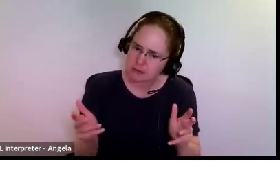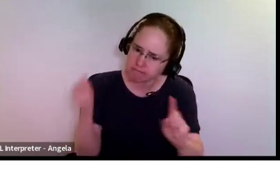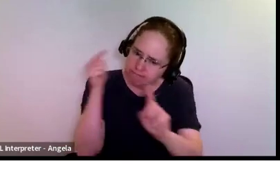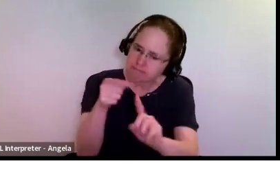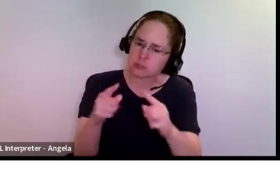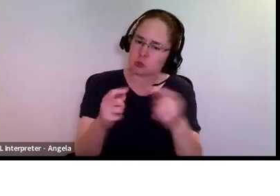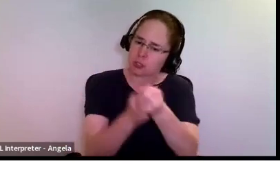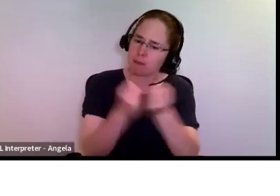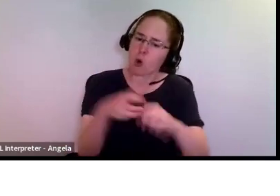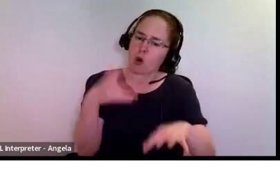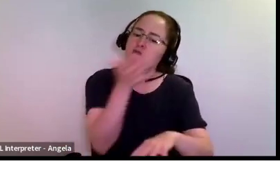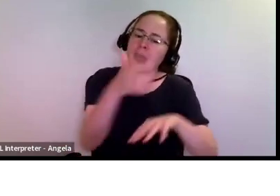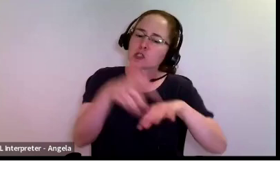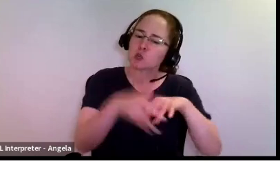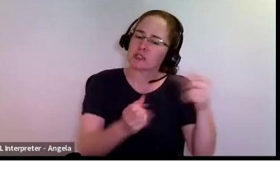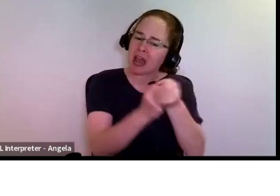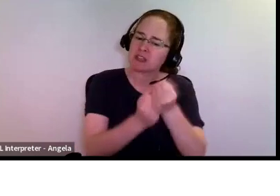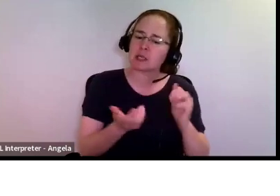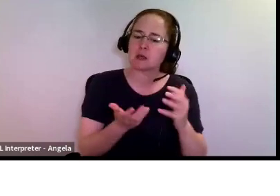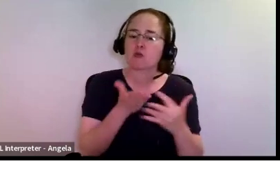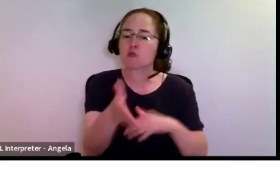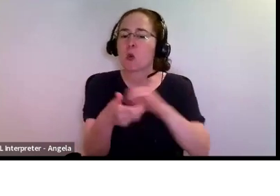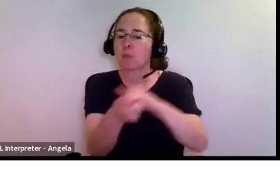advocacy three partnership. We'll share a bit with you about